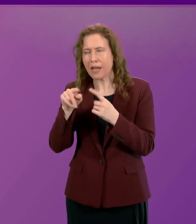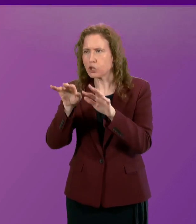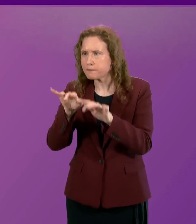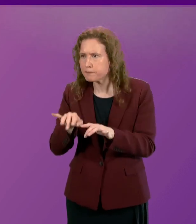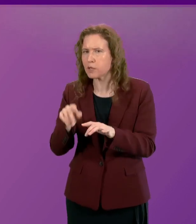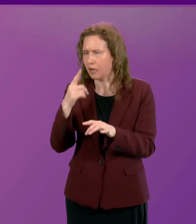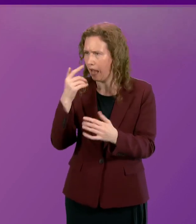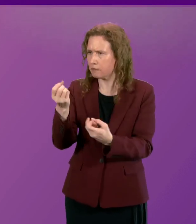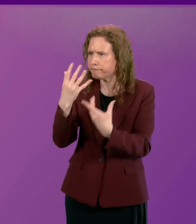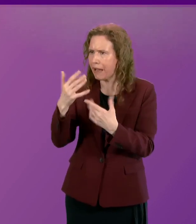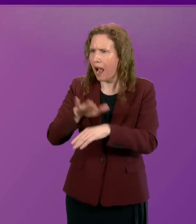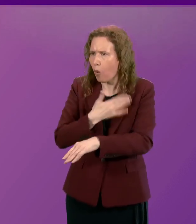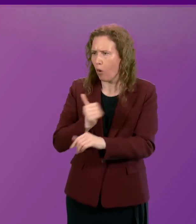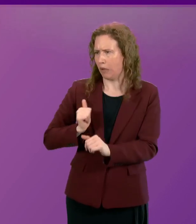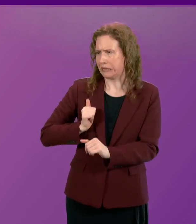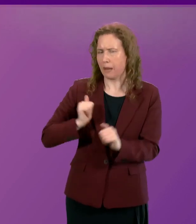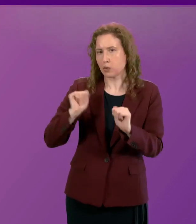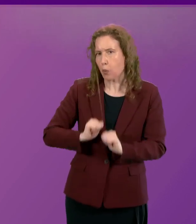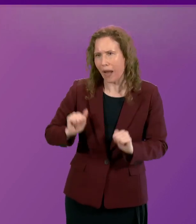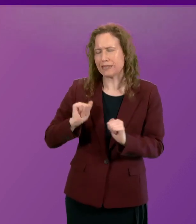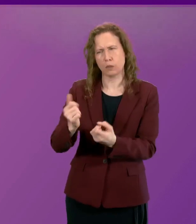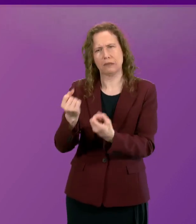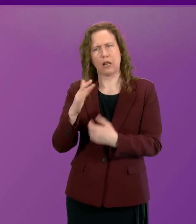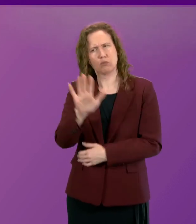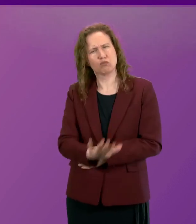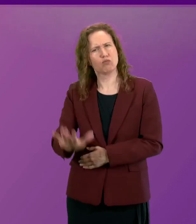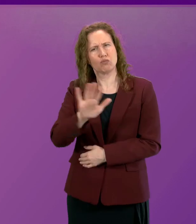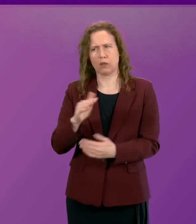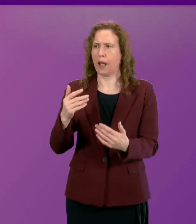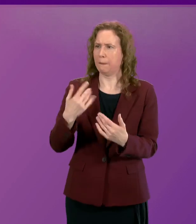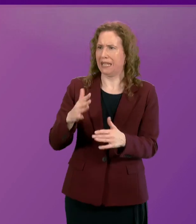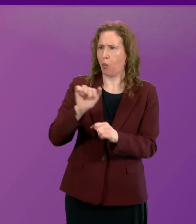care waiting times, indicating typical wait durations over the past quarter.